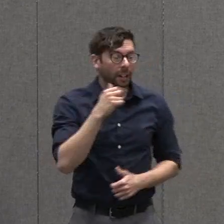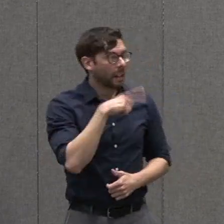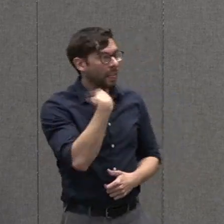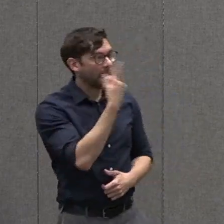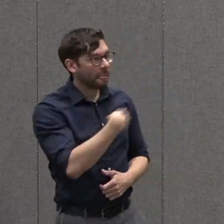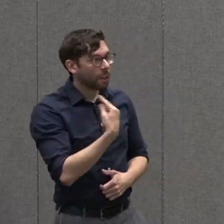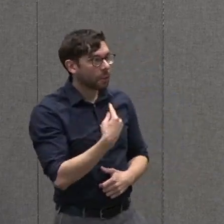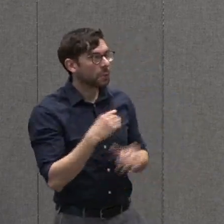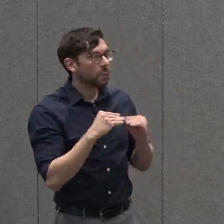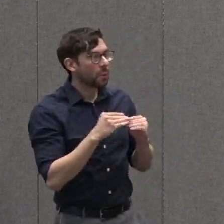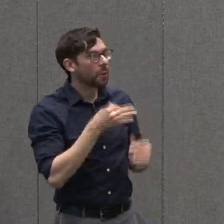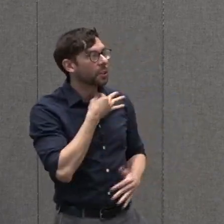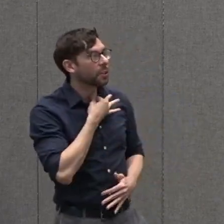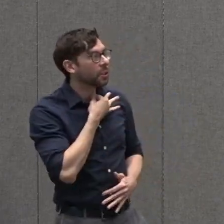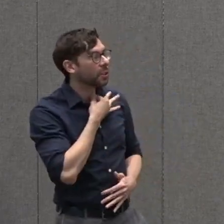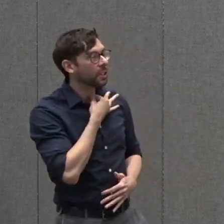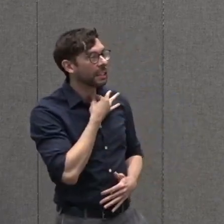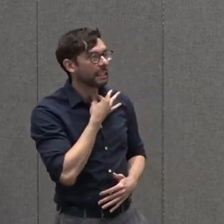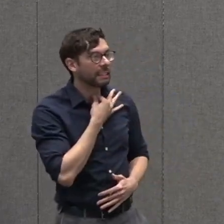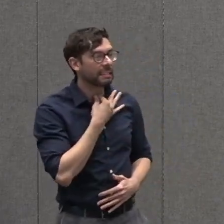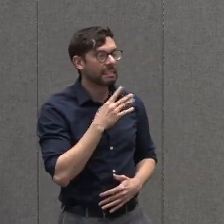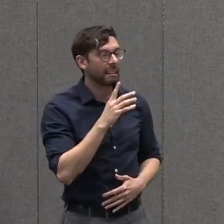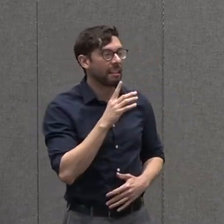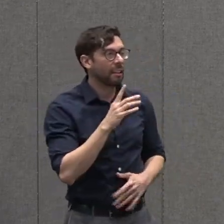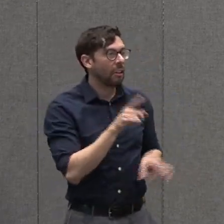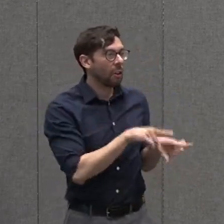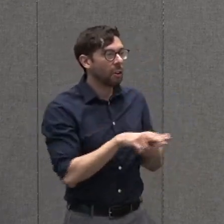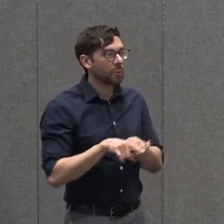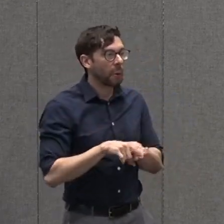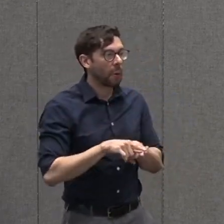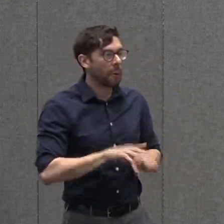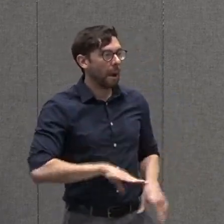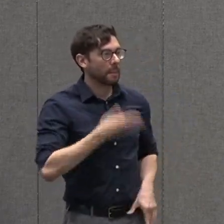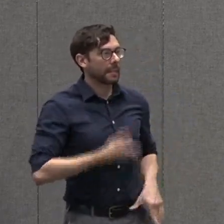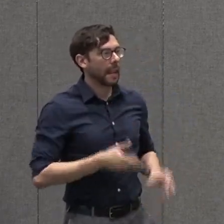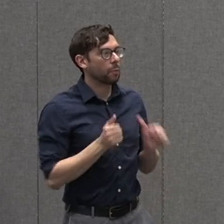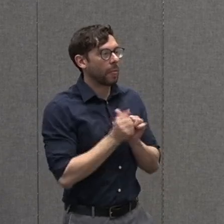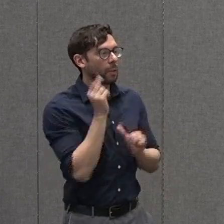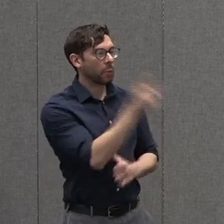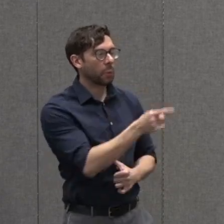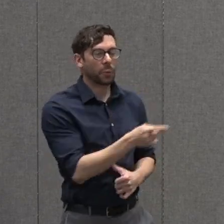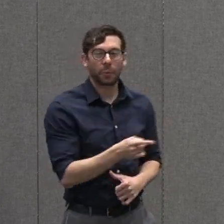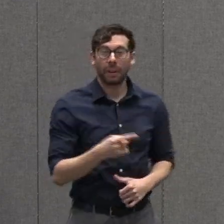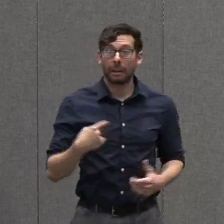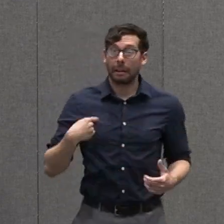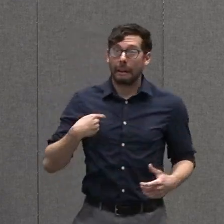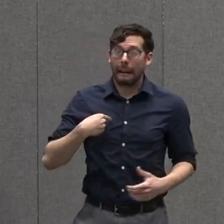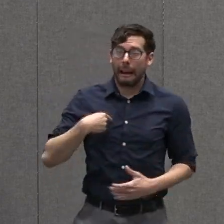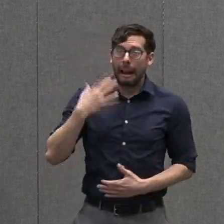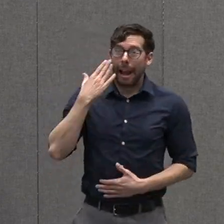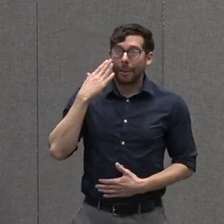and not very happy with you. Well, I don't know if happy comes into play, but he--